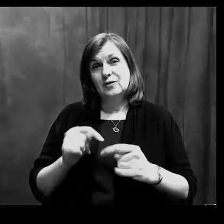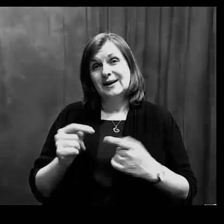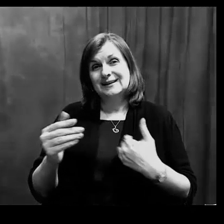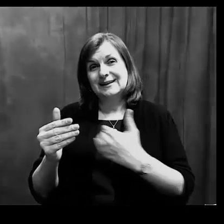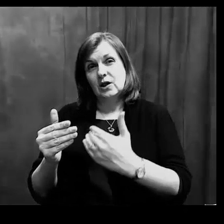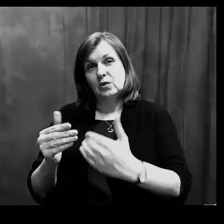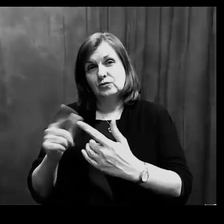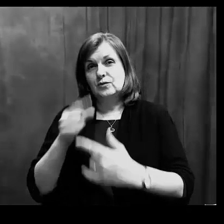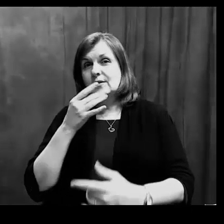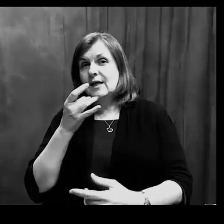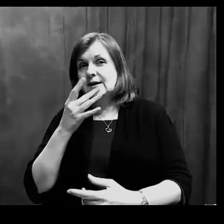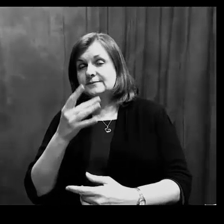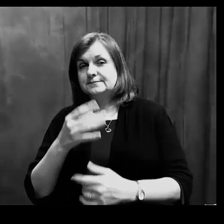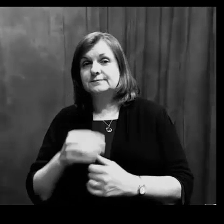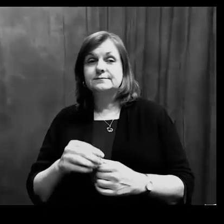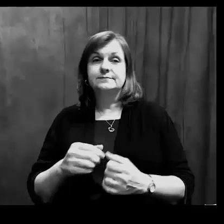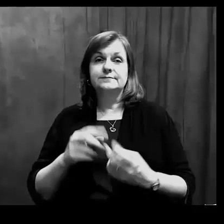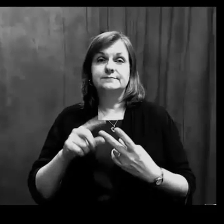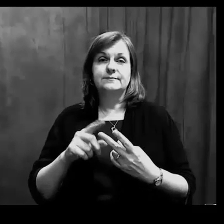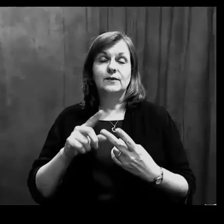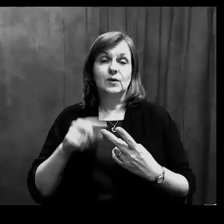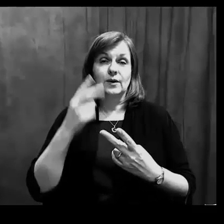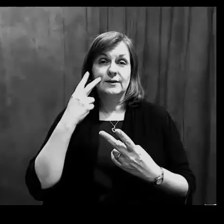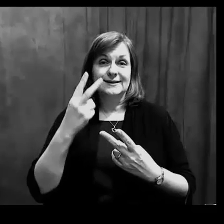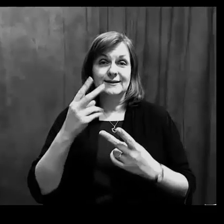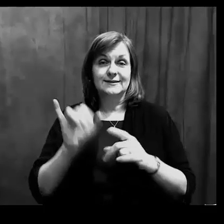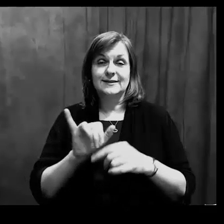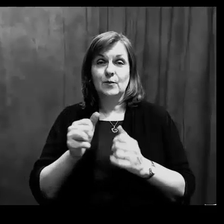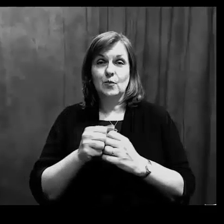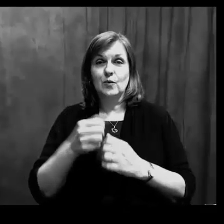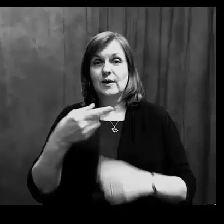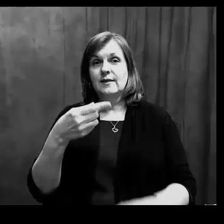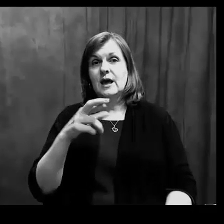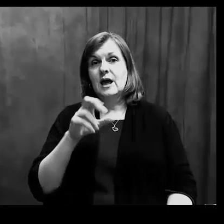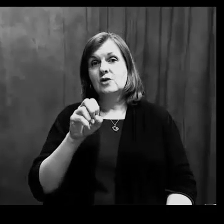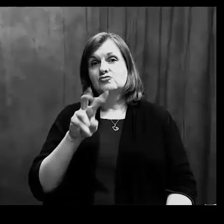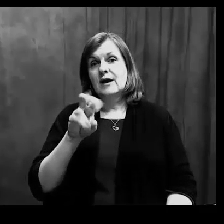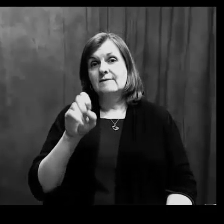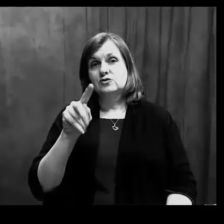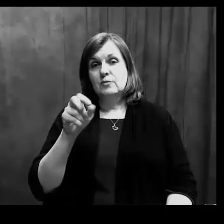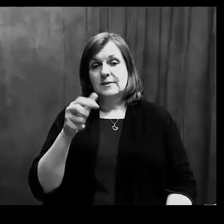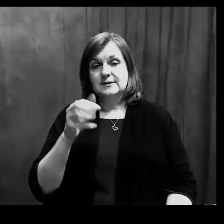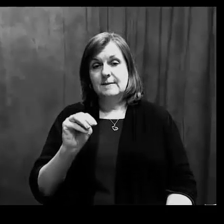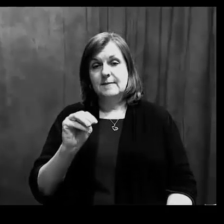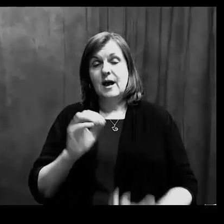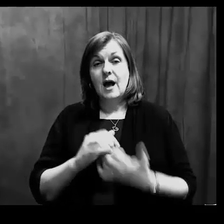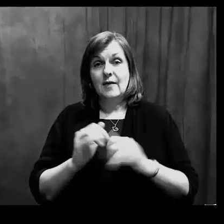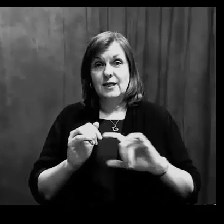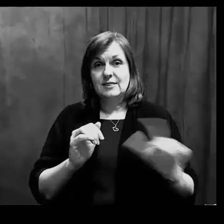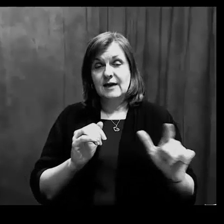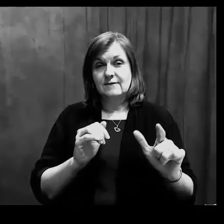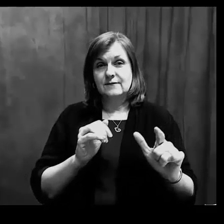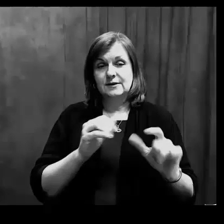as it is trying to get closer to the light we see the same thing with gravitropism. On the left here we have a seed that is